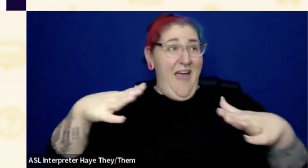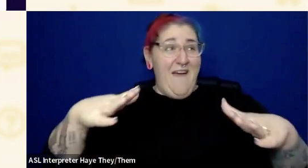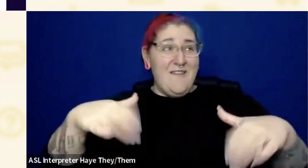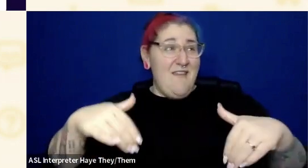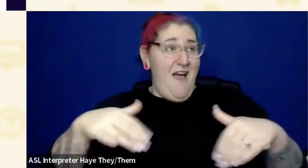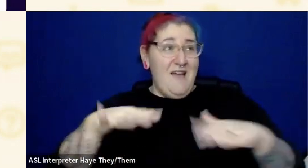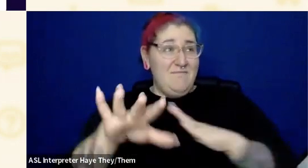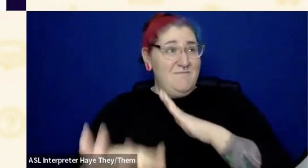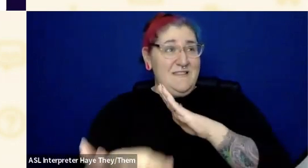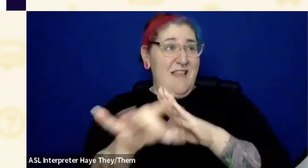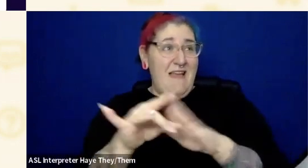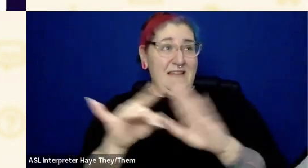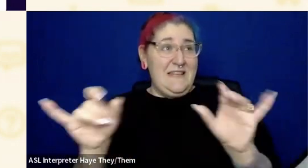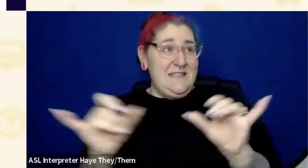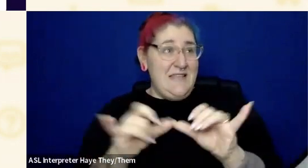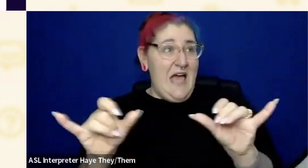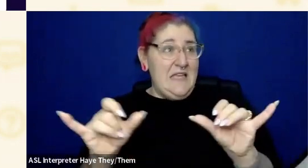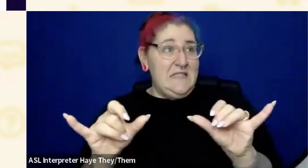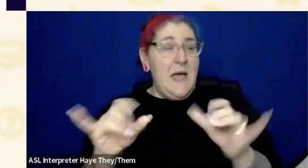That way they can't fill out the form incorrectly?